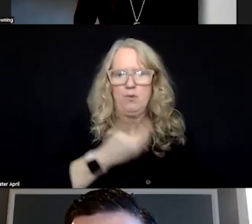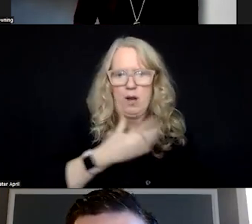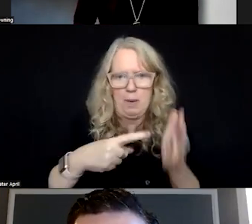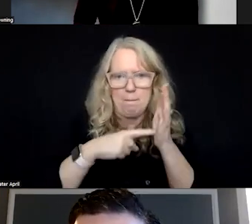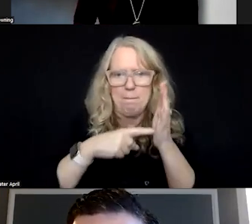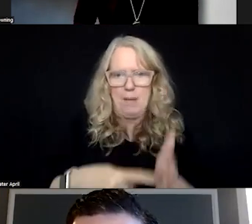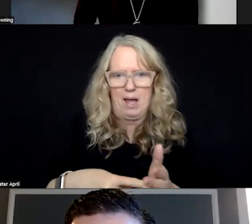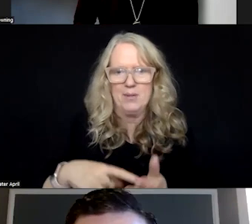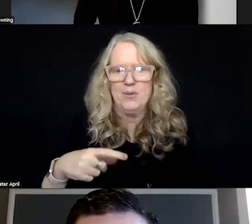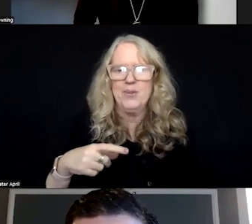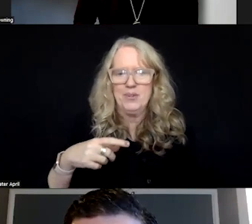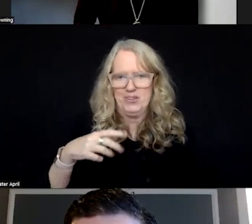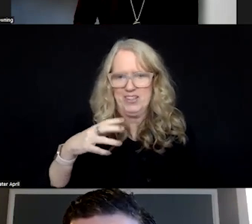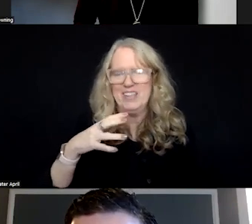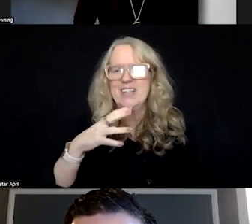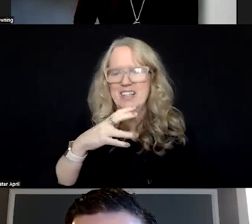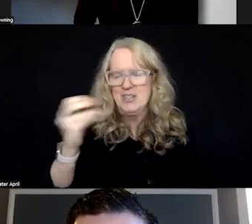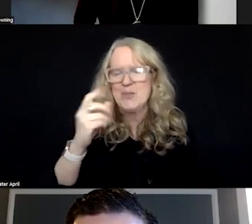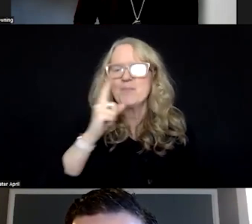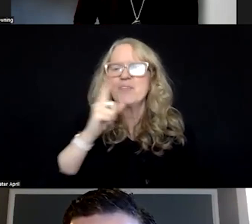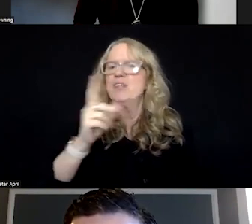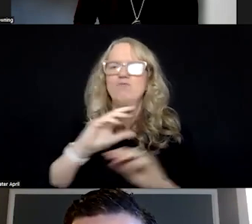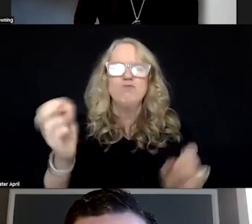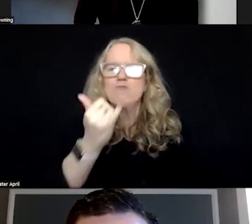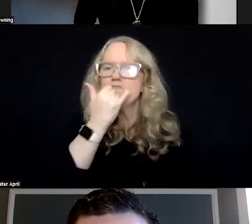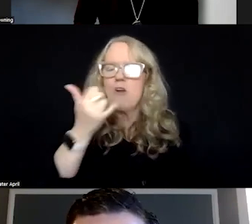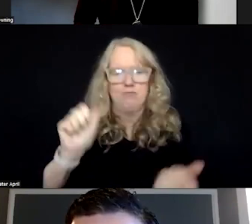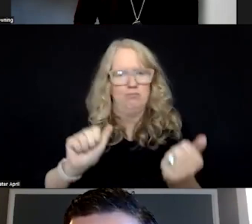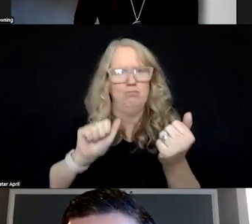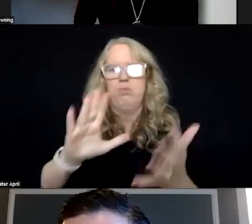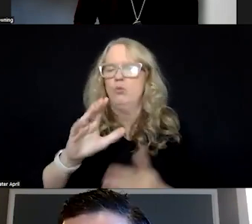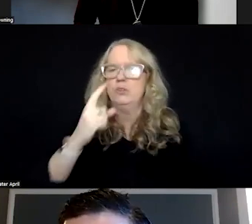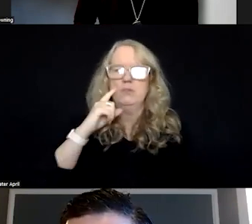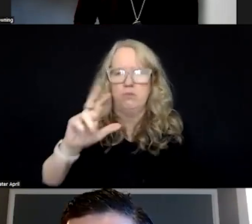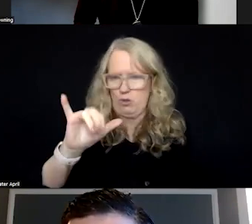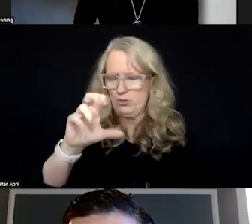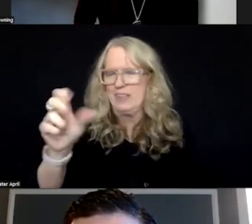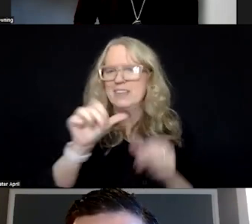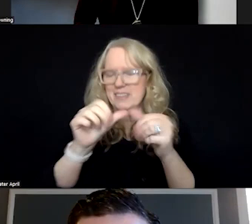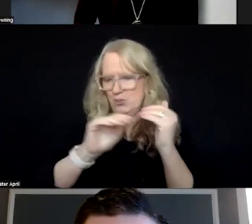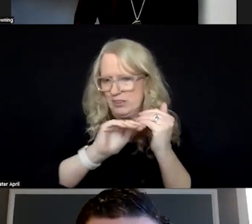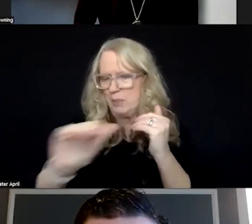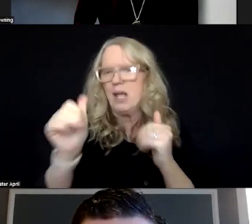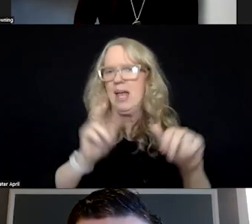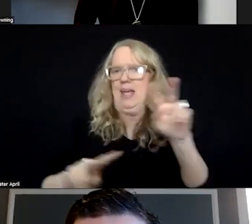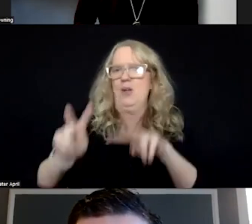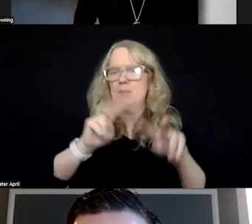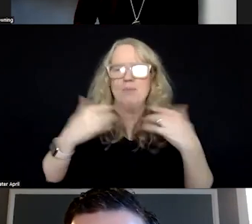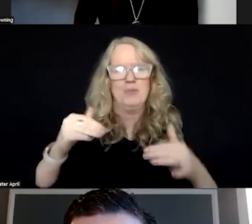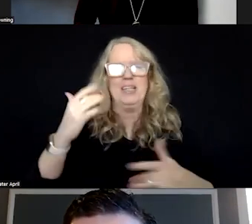IT IS TWO-HOUR HOURS AND NO WRONG DOOR APPROACH IN STABILIZATION. EXCITED TO BE HERE TODAY.